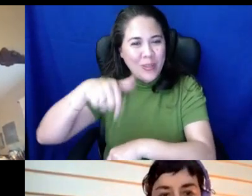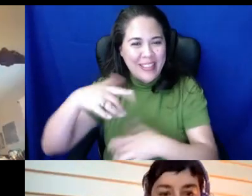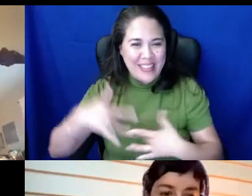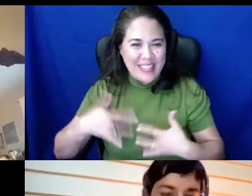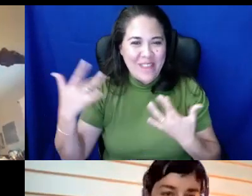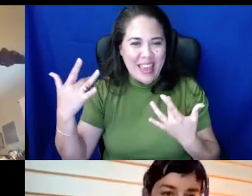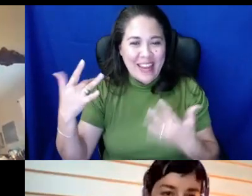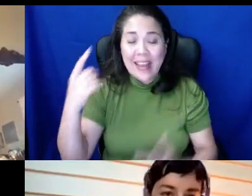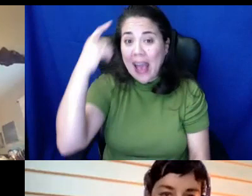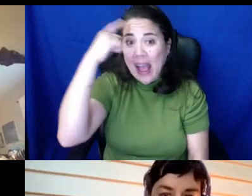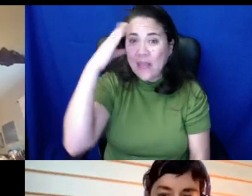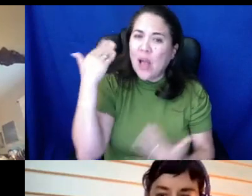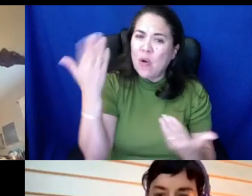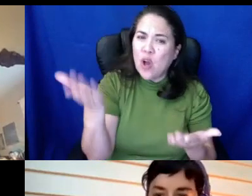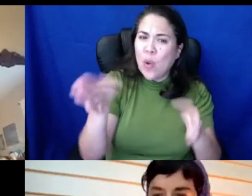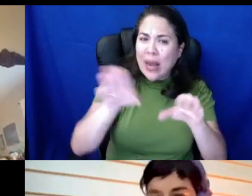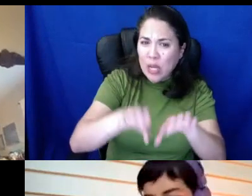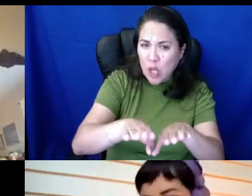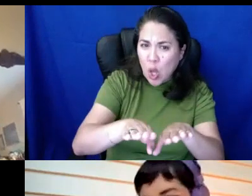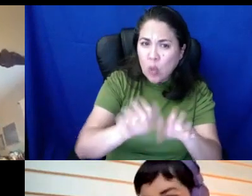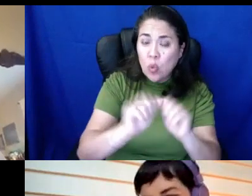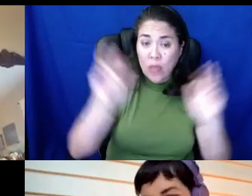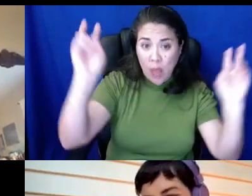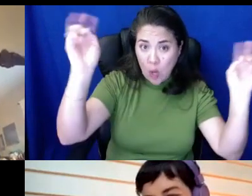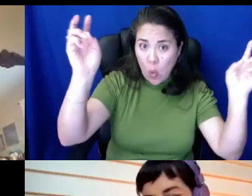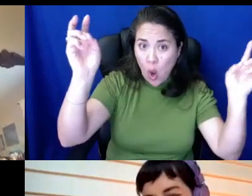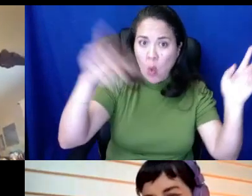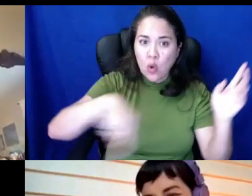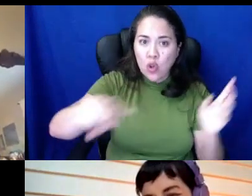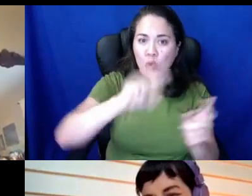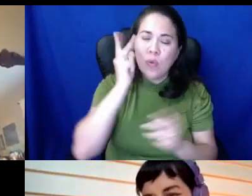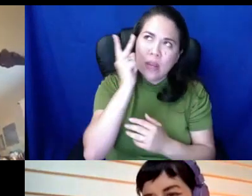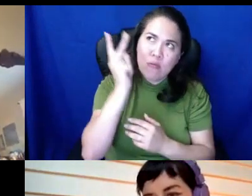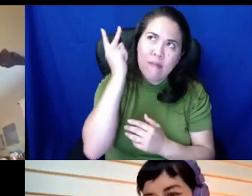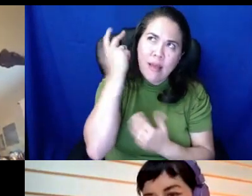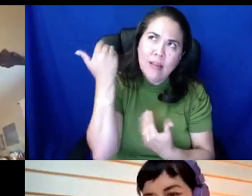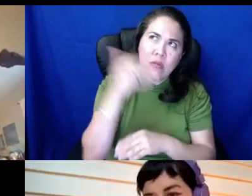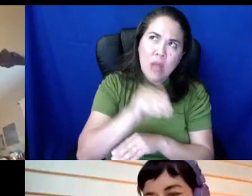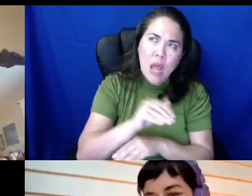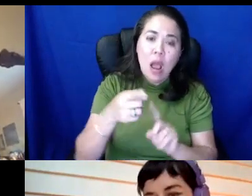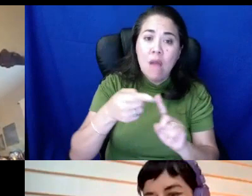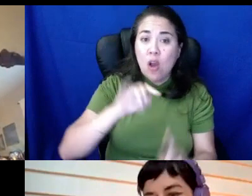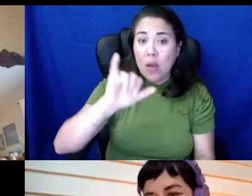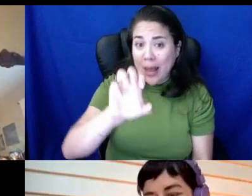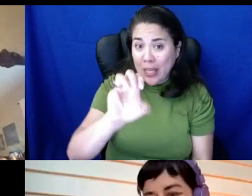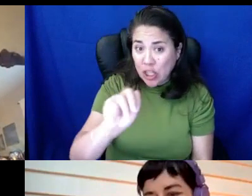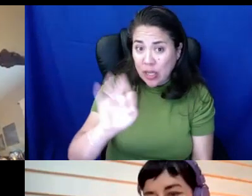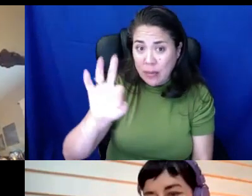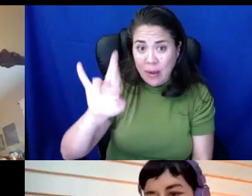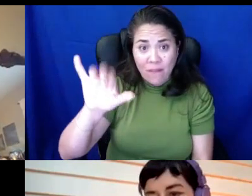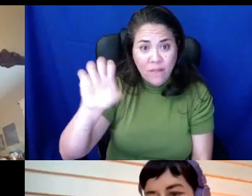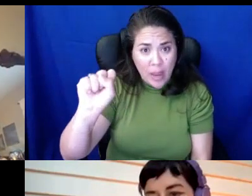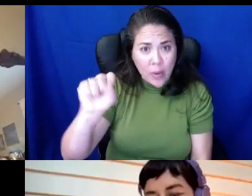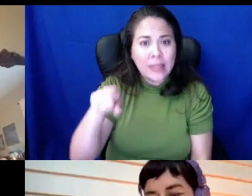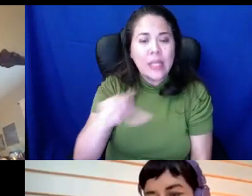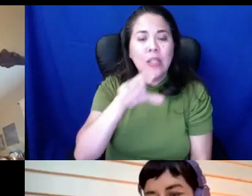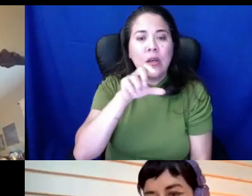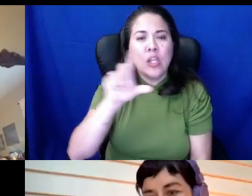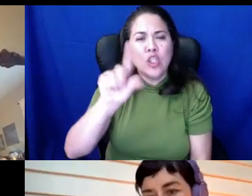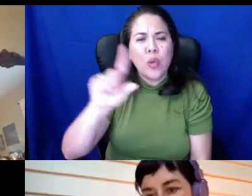Tonya Suther: I think i'd like to close tonight with a quote we can all reflect on it's by Jim faris, who is a 2020 so glossy of fellow.